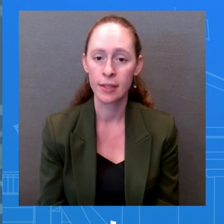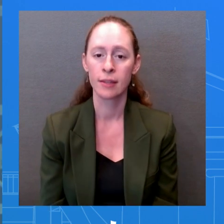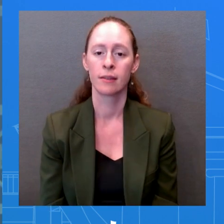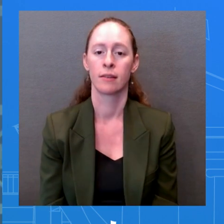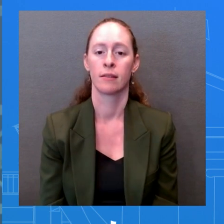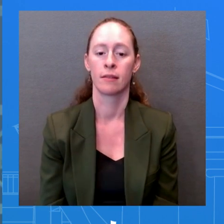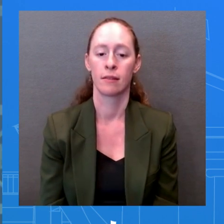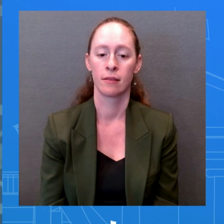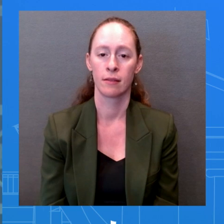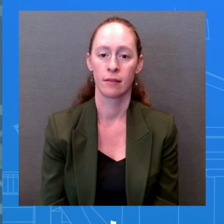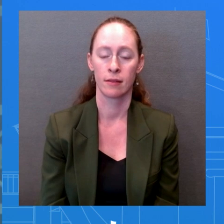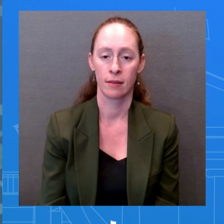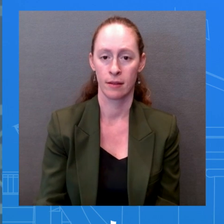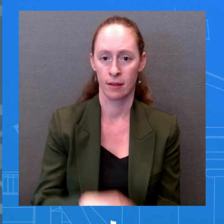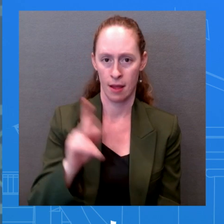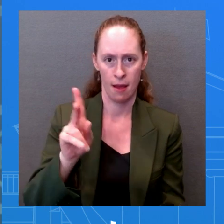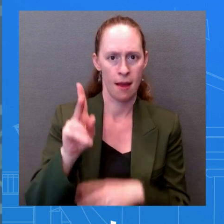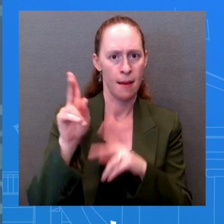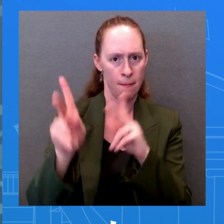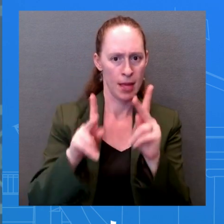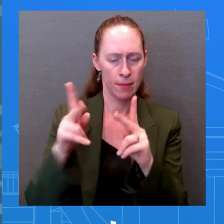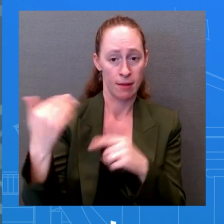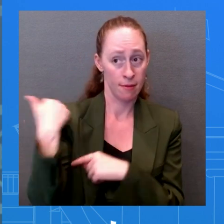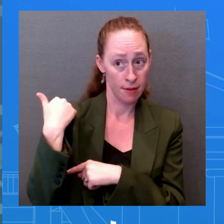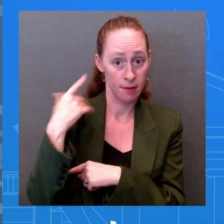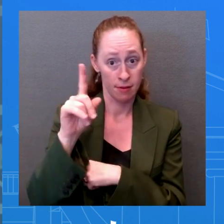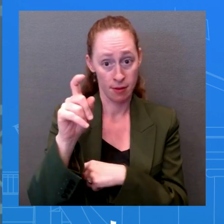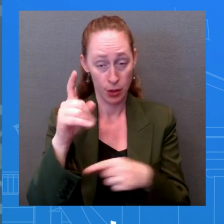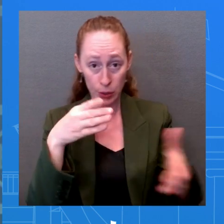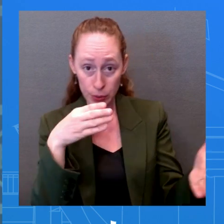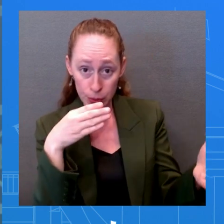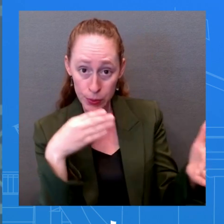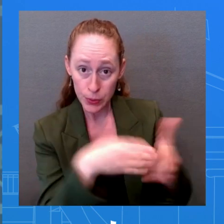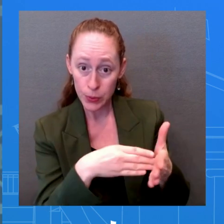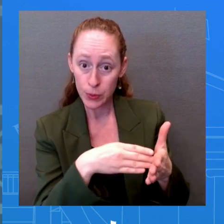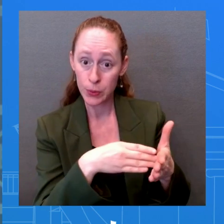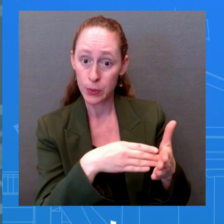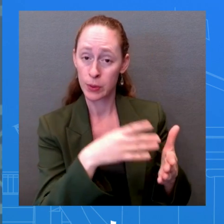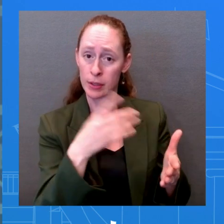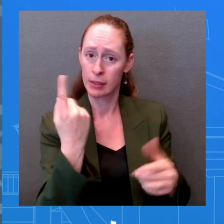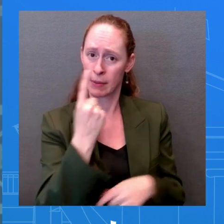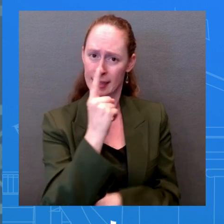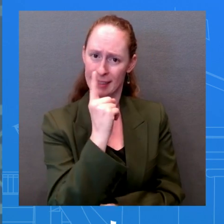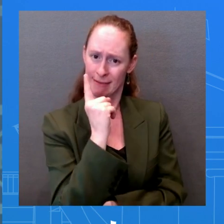But there is a process. There is a process of taking in migrants. There is a process that is in place.